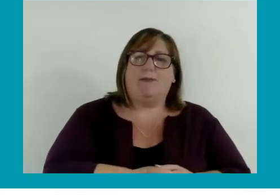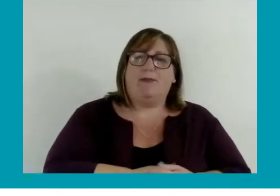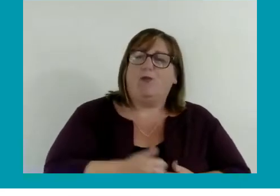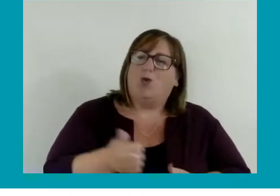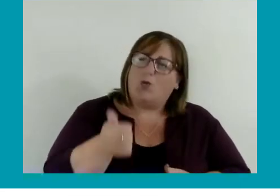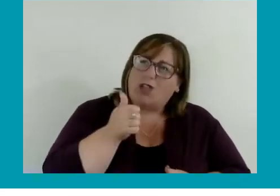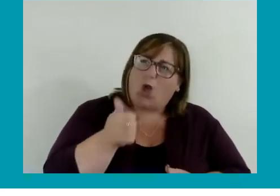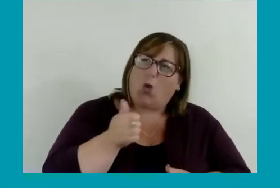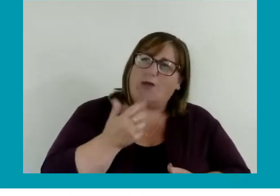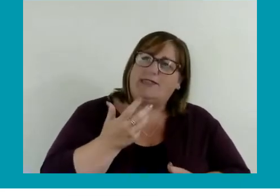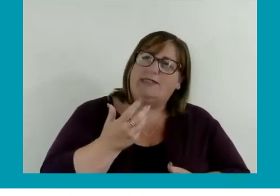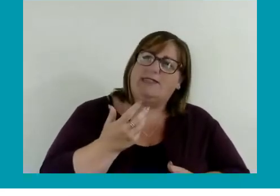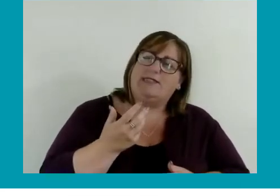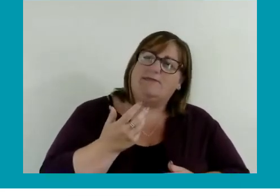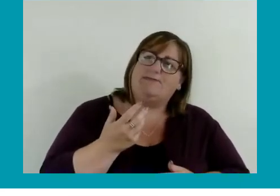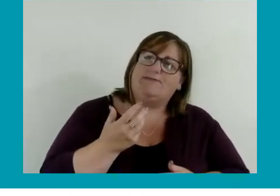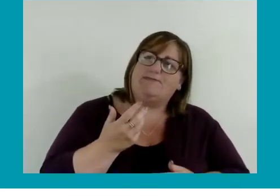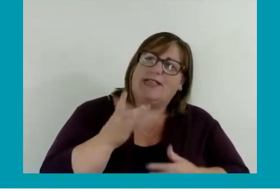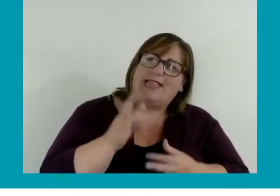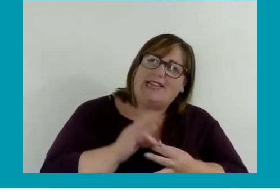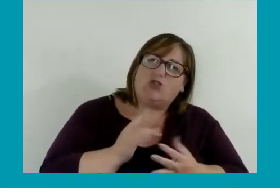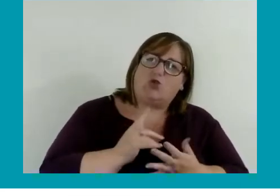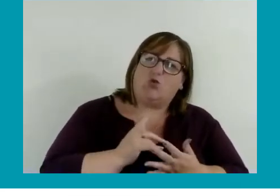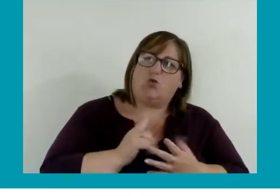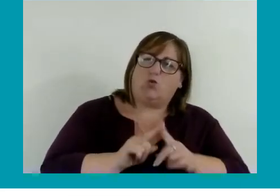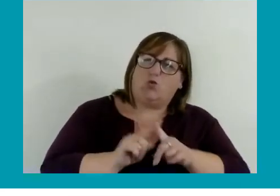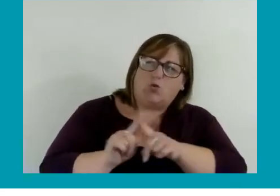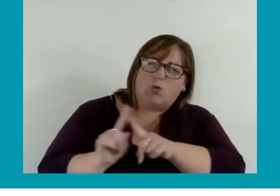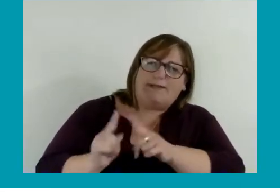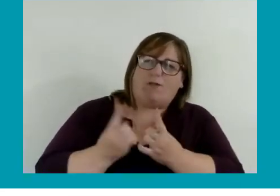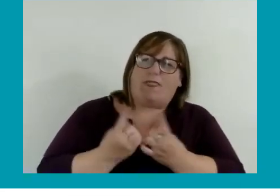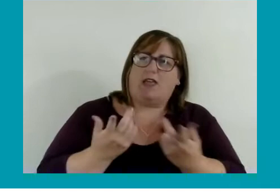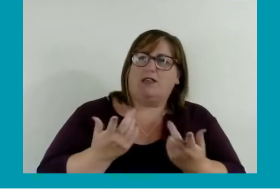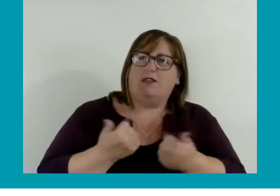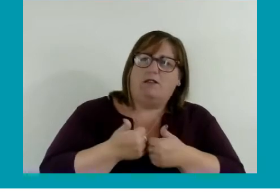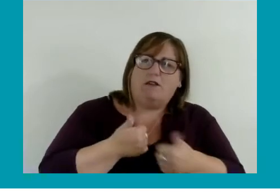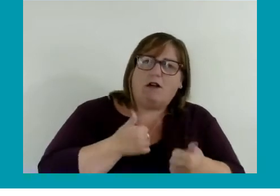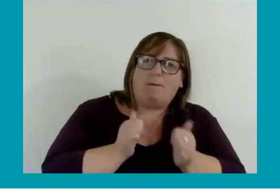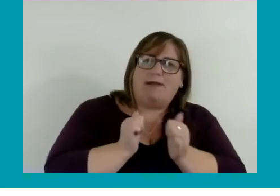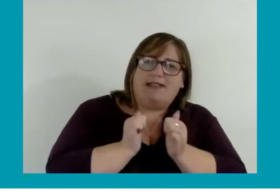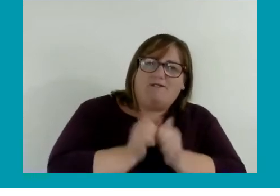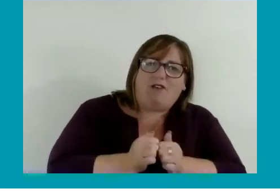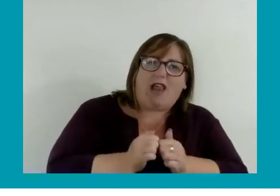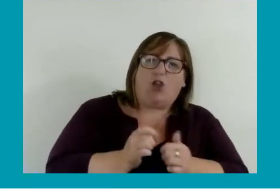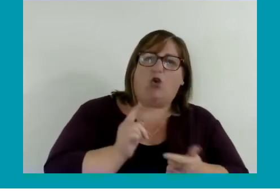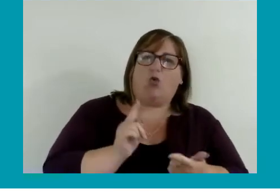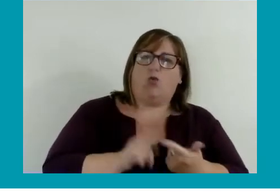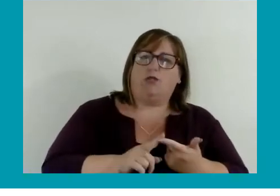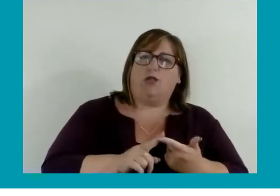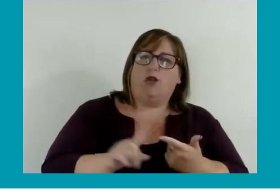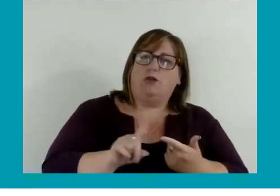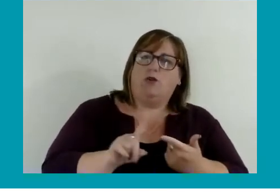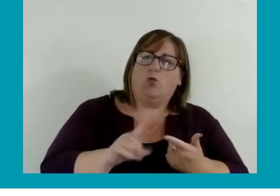it's about the company values it's about what you can you know what the employer can offer